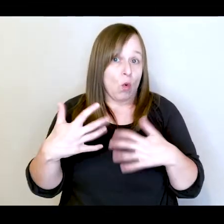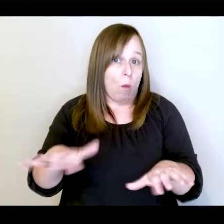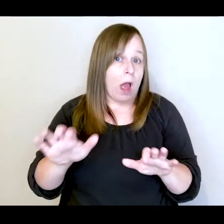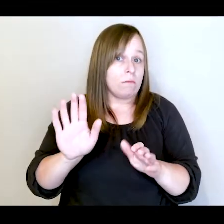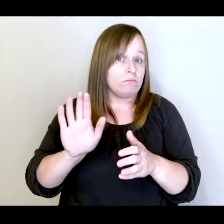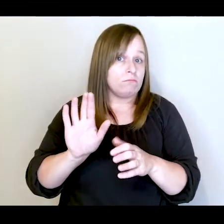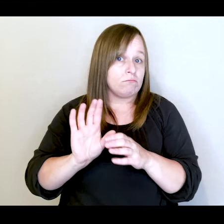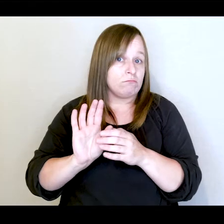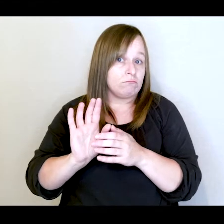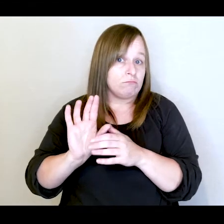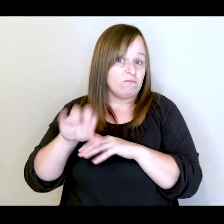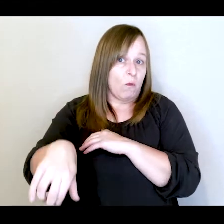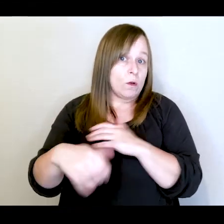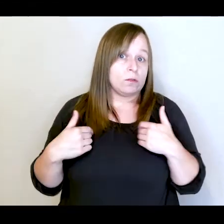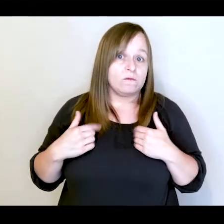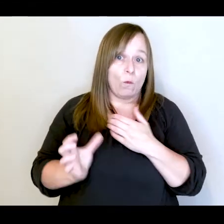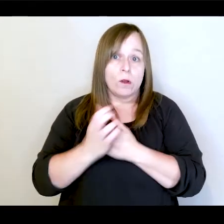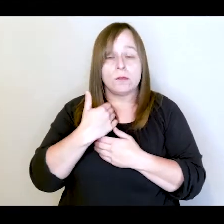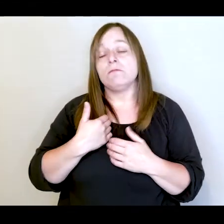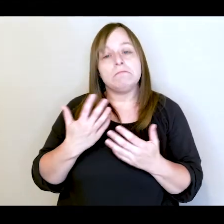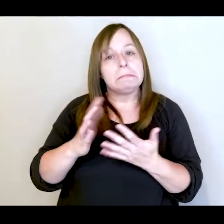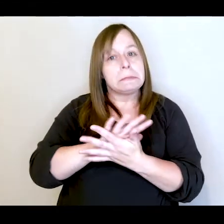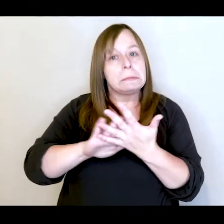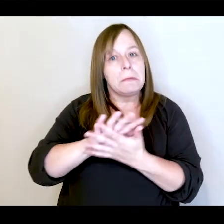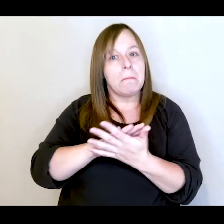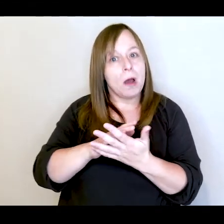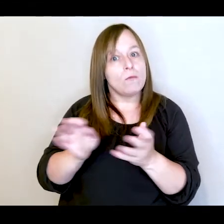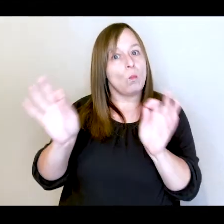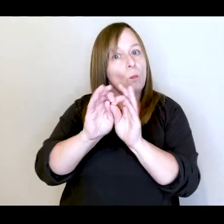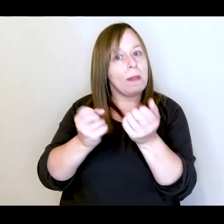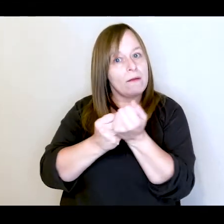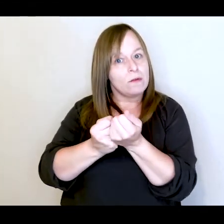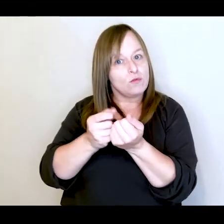gray over right there but definitely worth advocating for if you